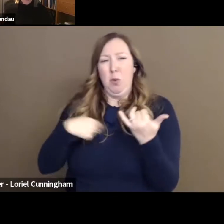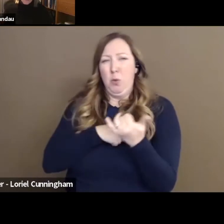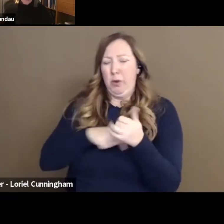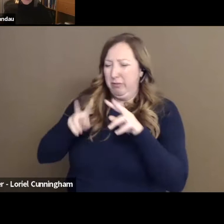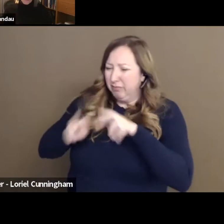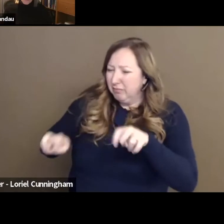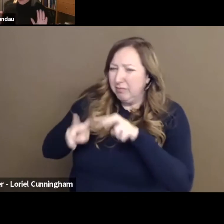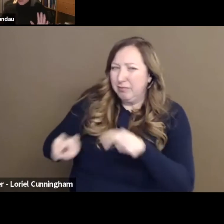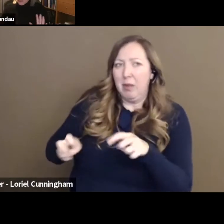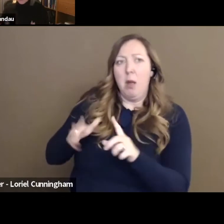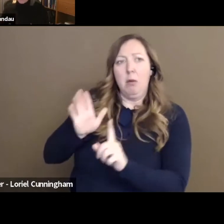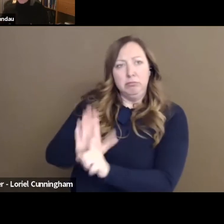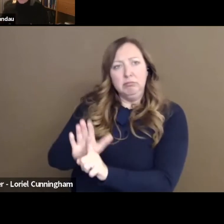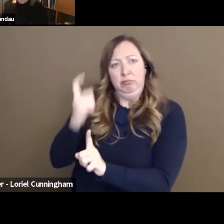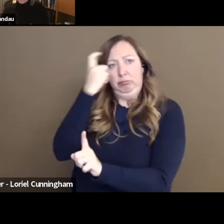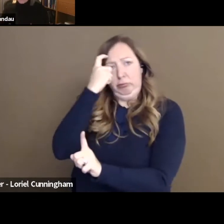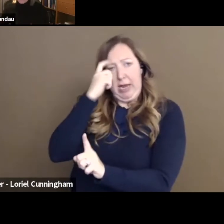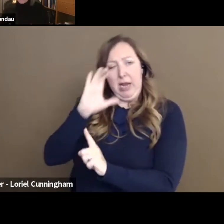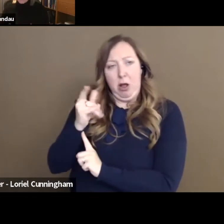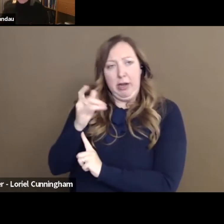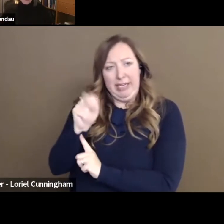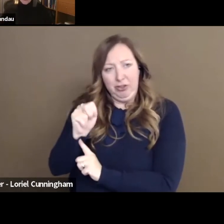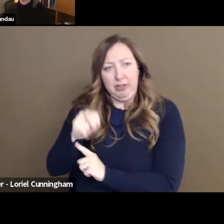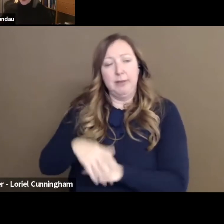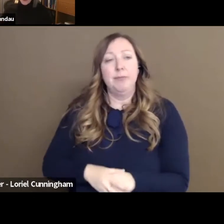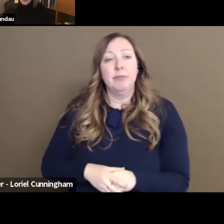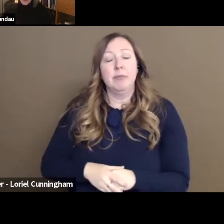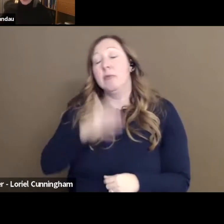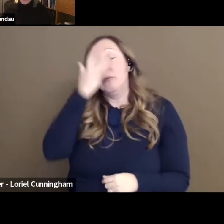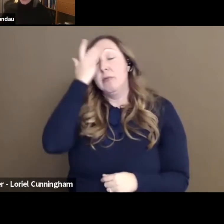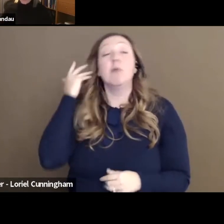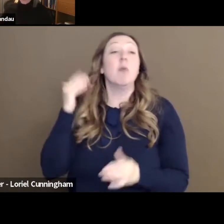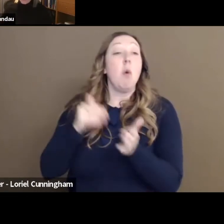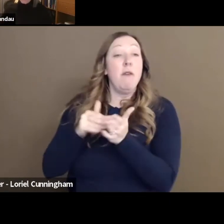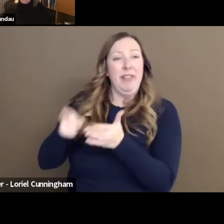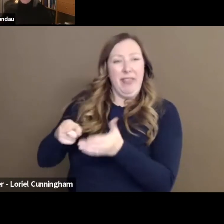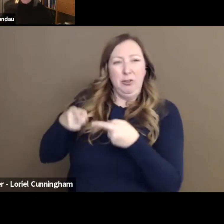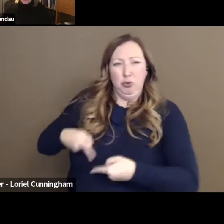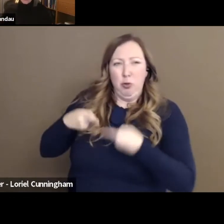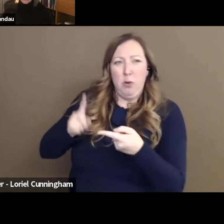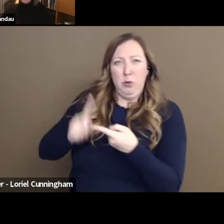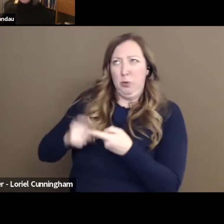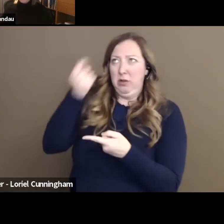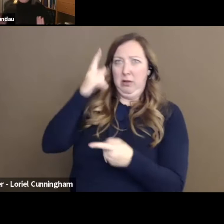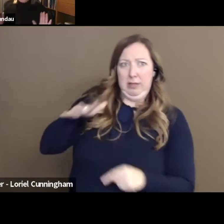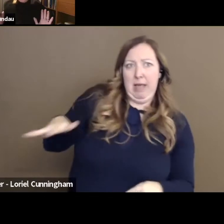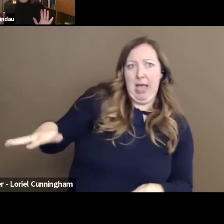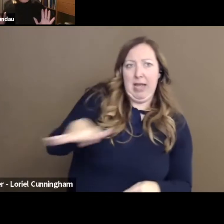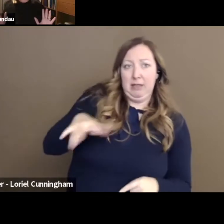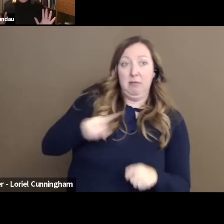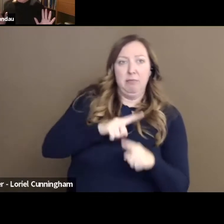severe impairment and visual spatial construction but very good language as i said